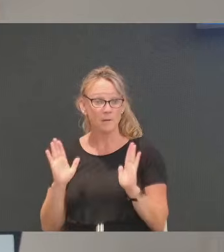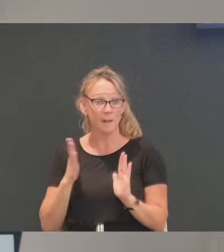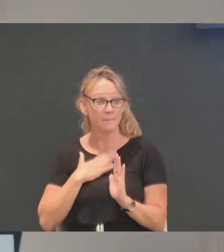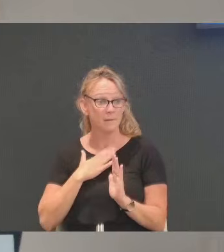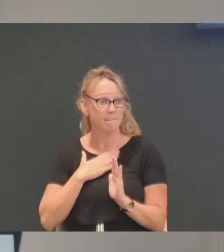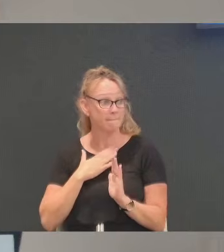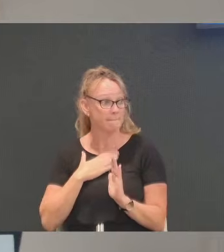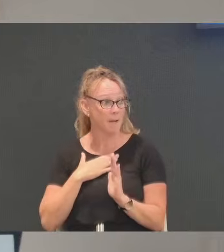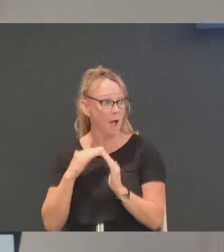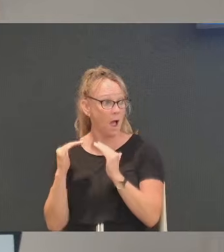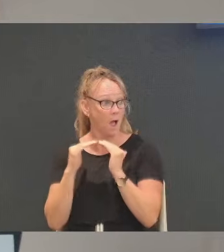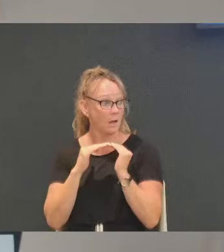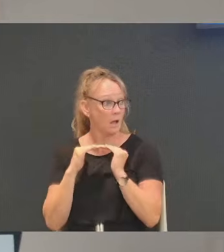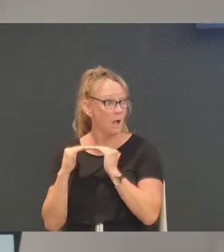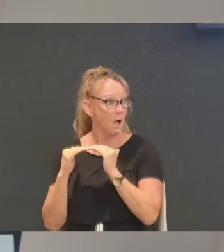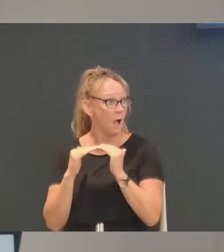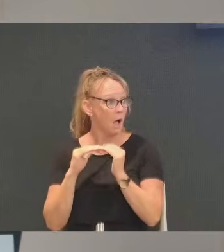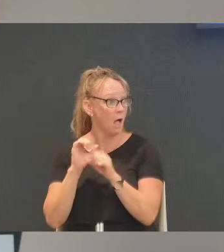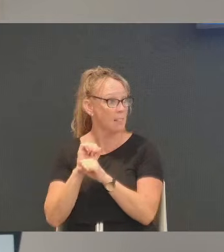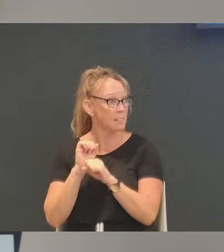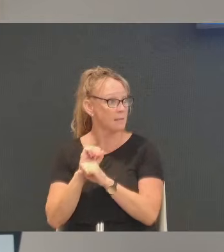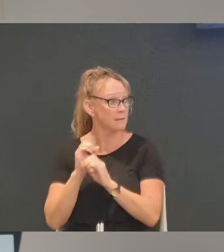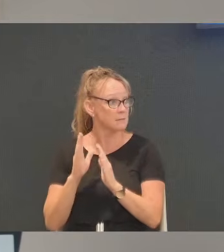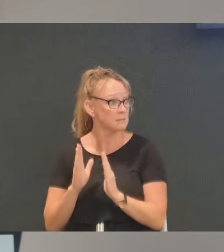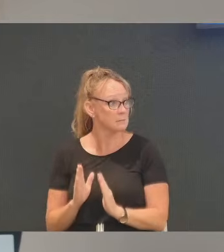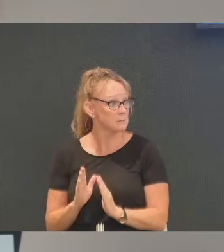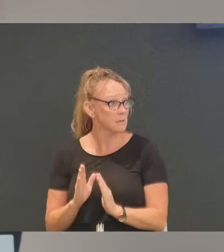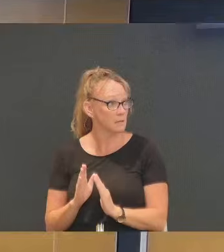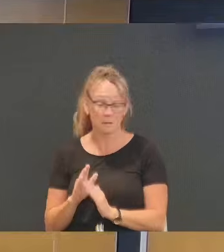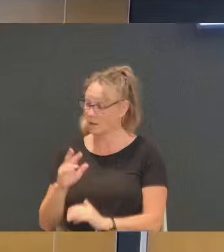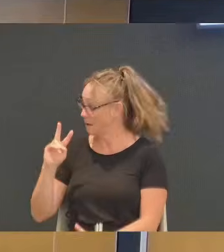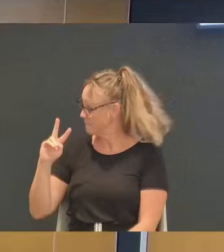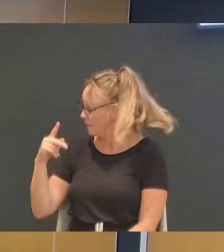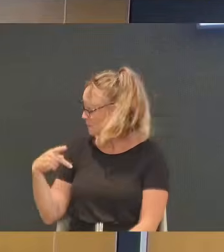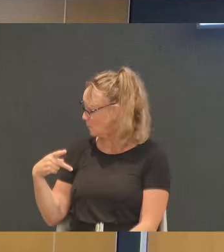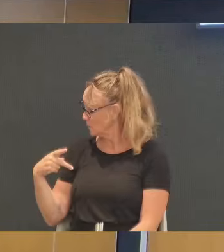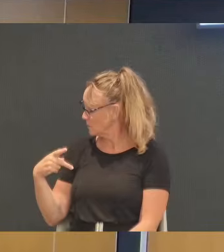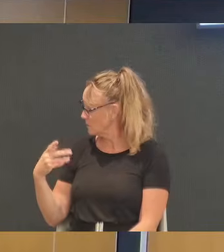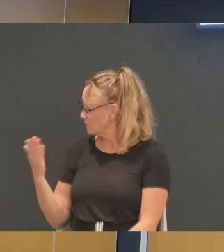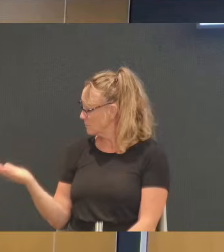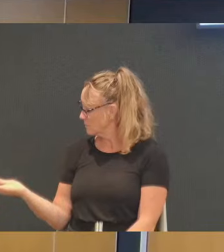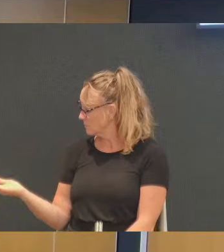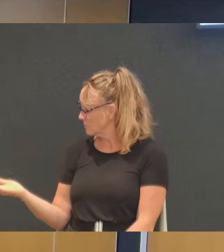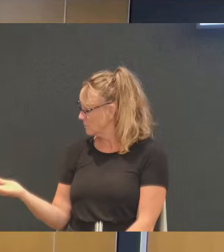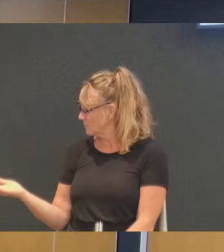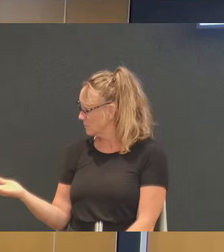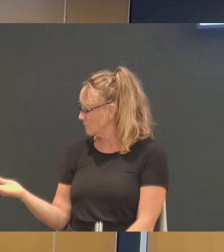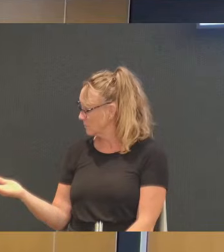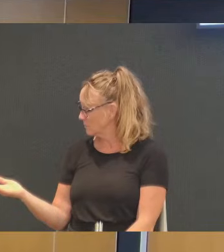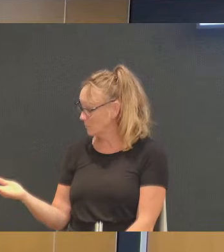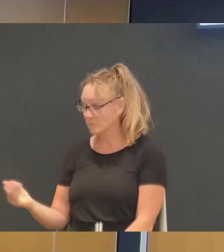anything they'd like to say as relates to this hearing. Vice President Ree, first of all, I want